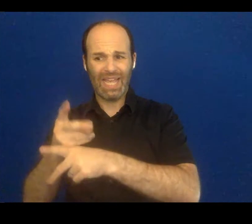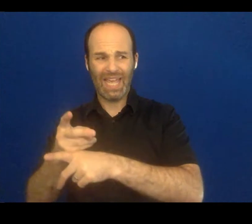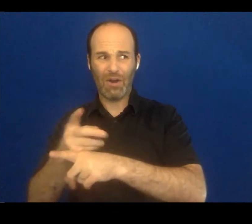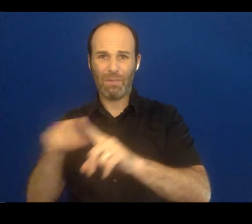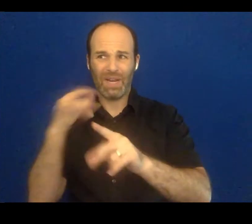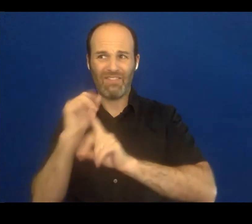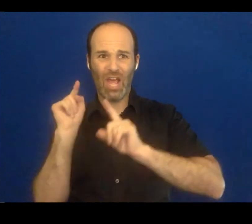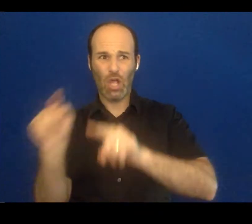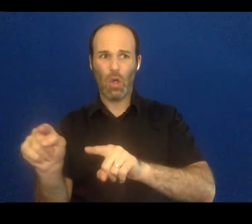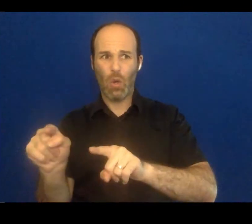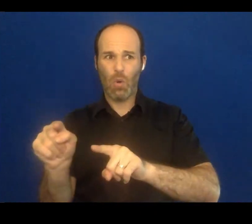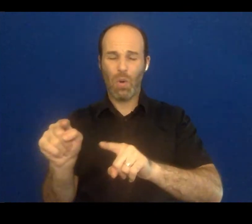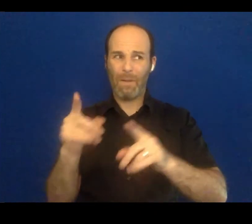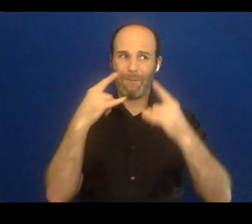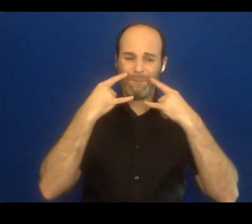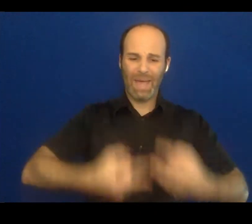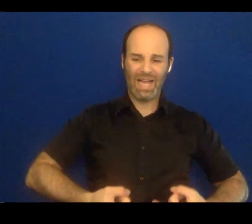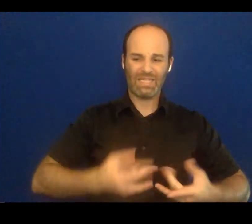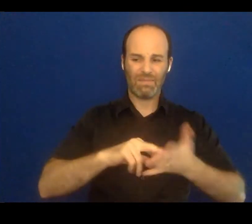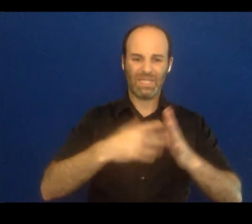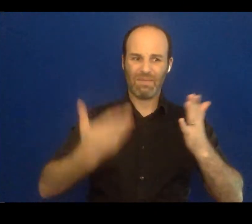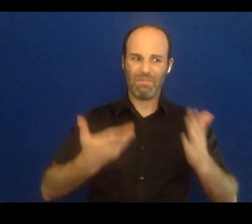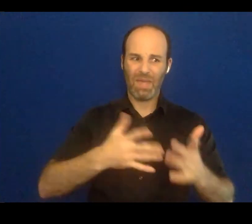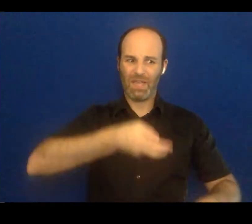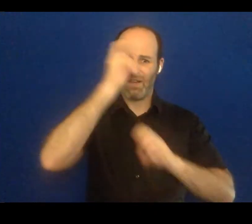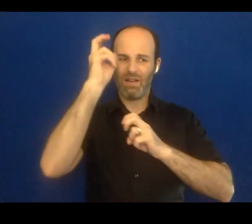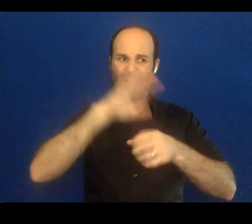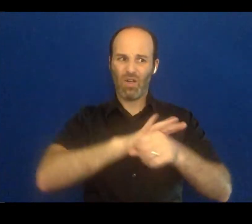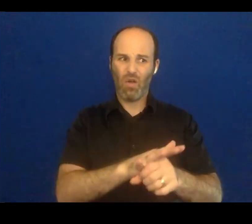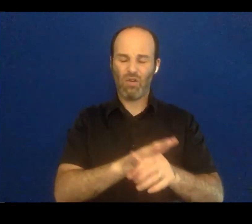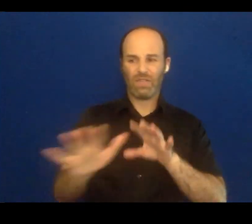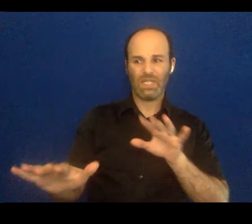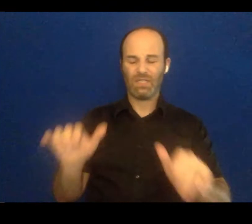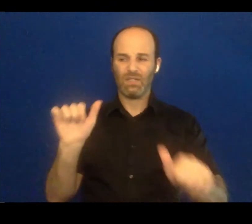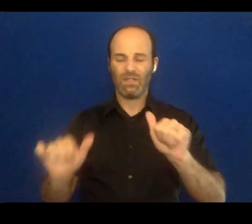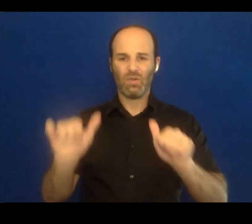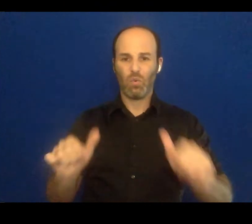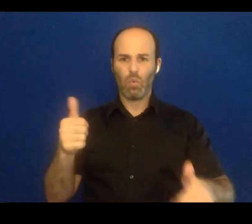BEING EXPOSED TO COVID.